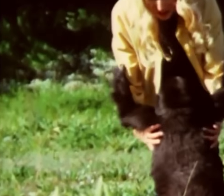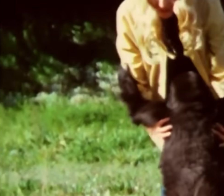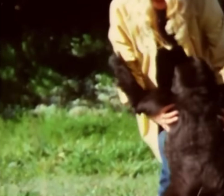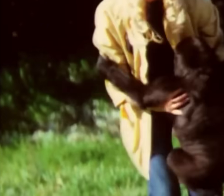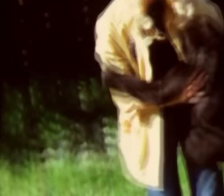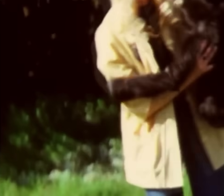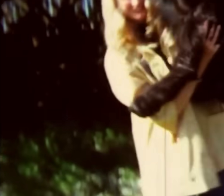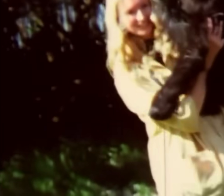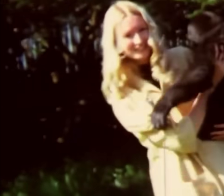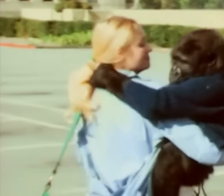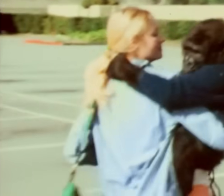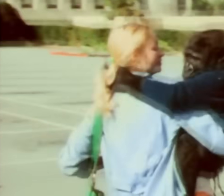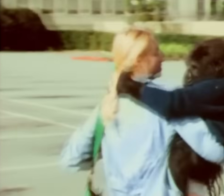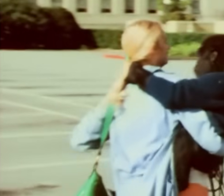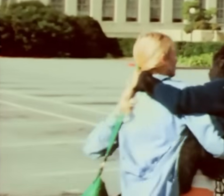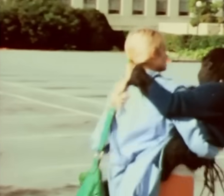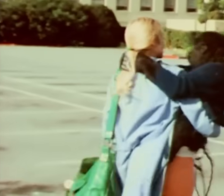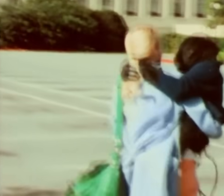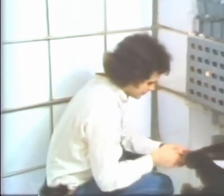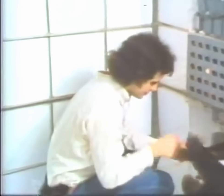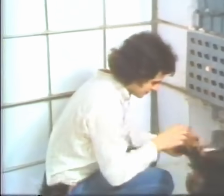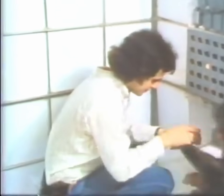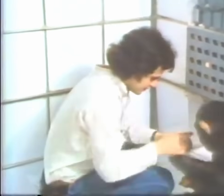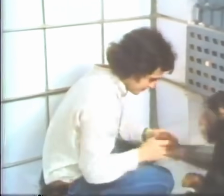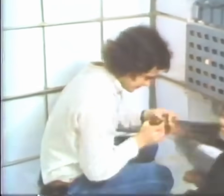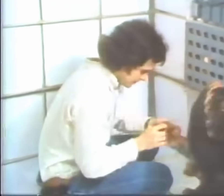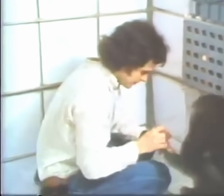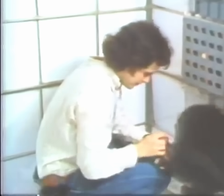Which got me thinking about one final question. When we set out to learn,